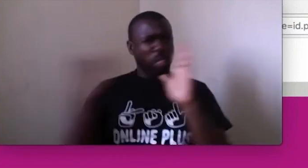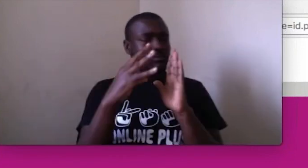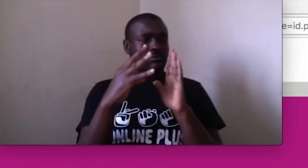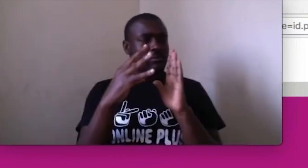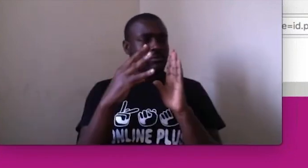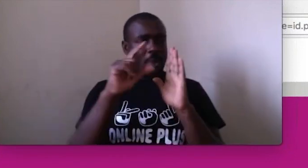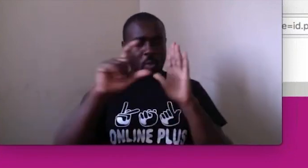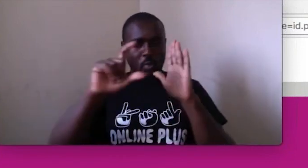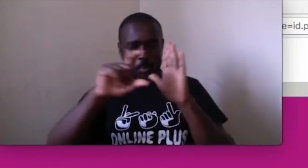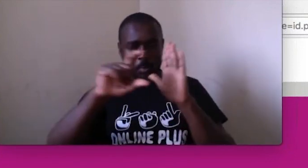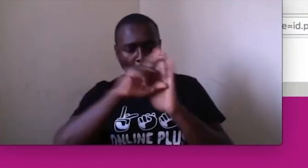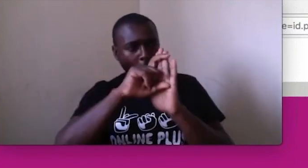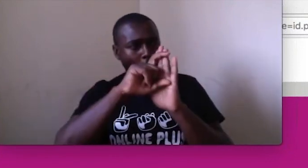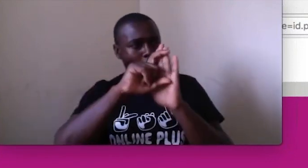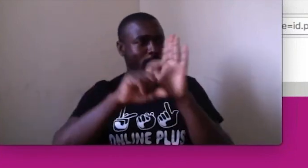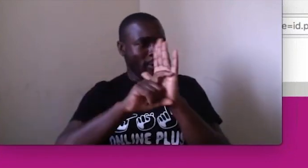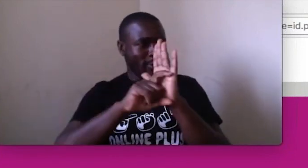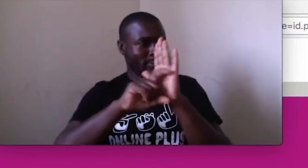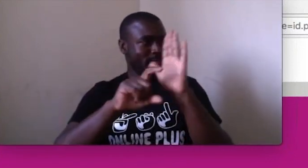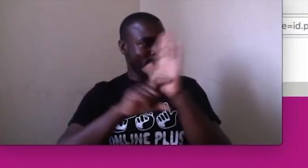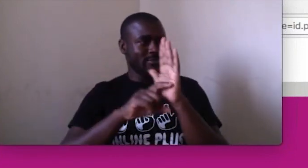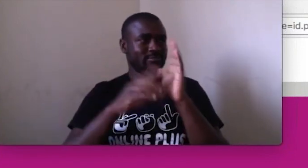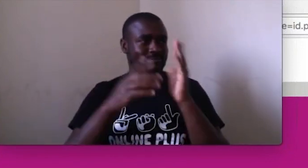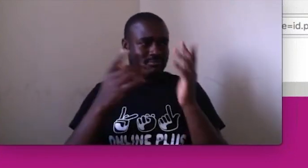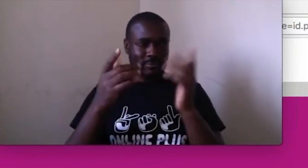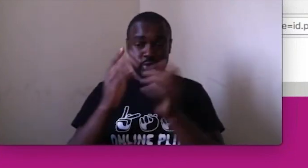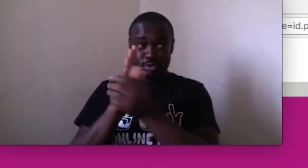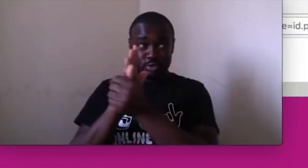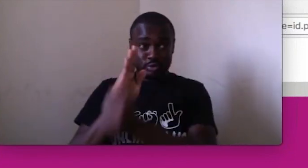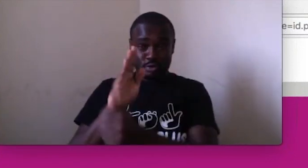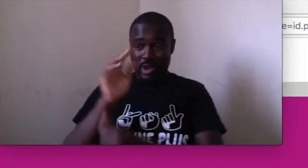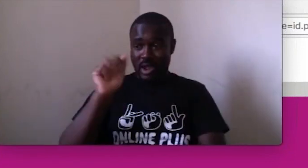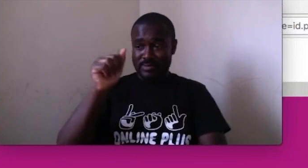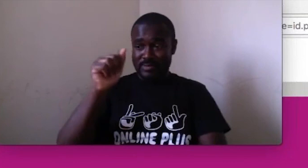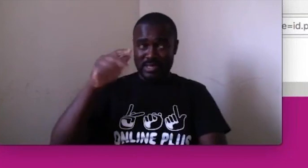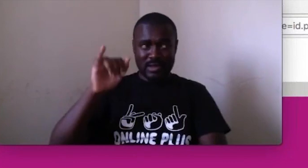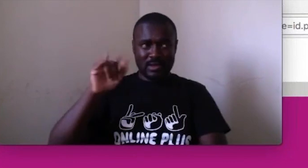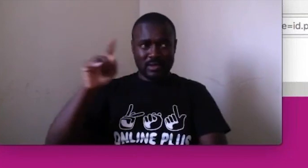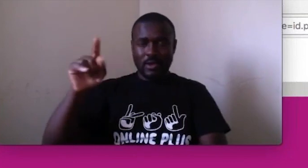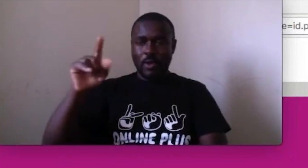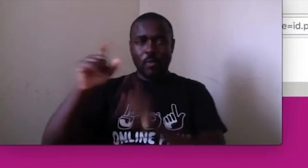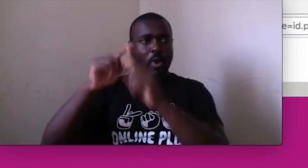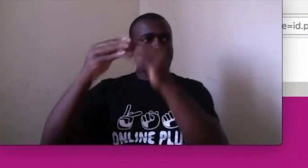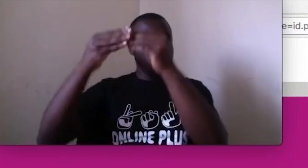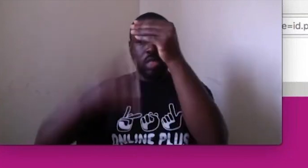so I couldn't transfer all of them in order to sort of traction